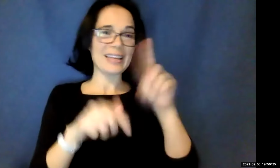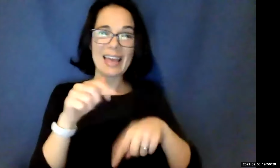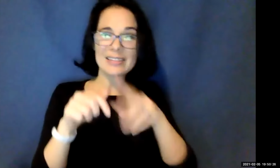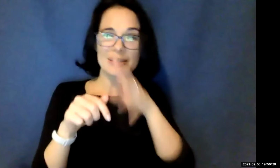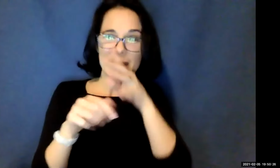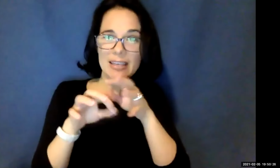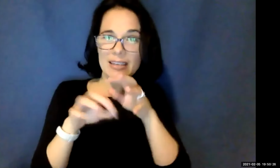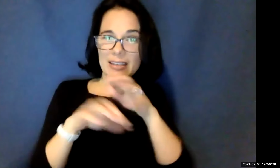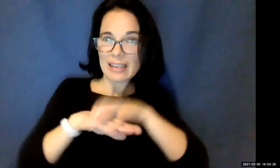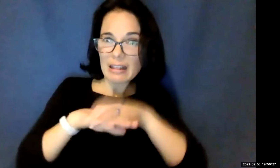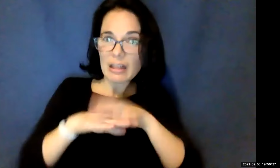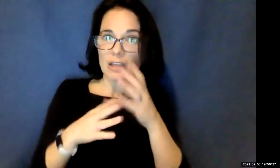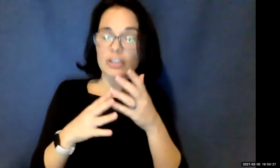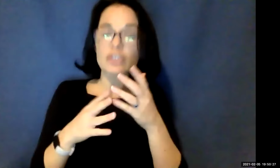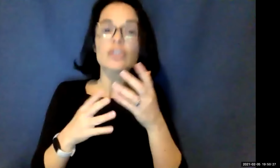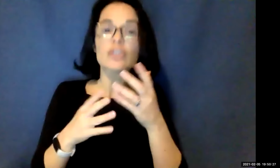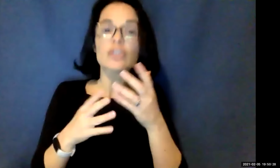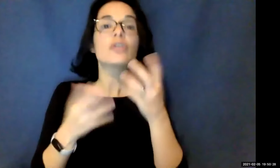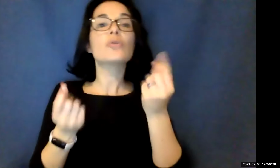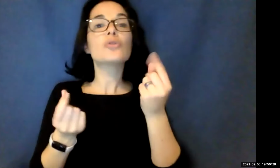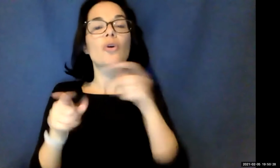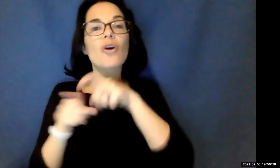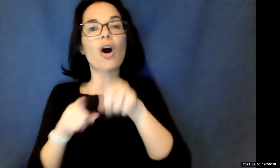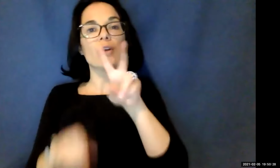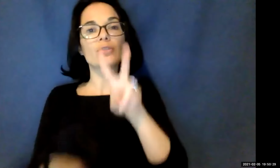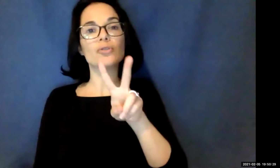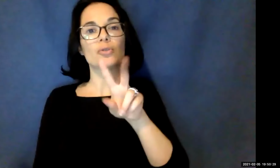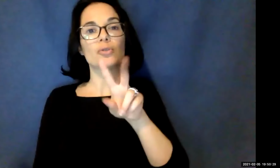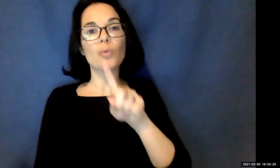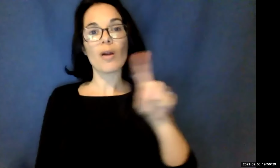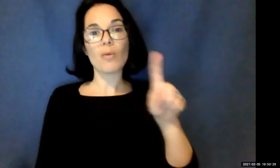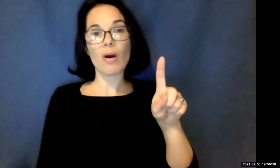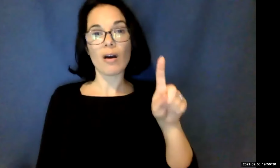you’re 75 and older, or if you’re with someone who’s 75 and older, and they can